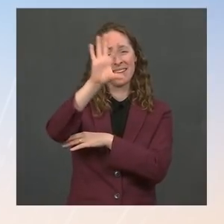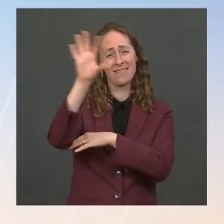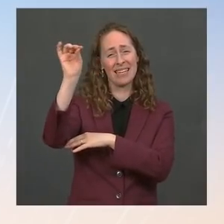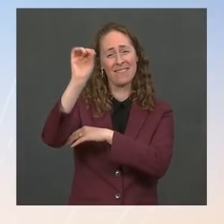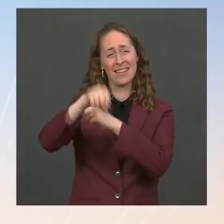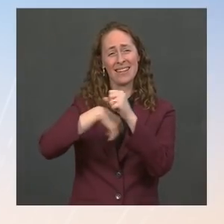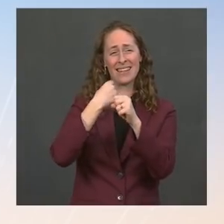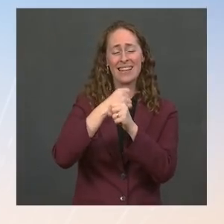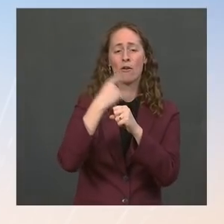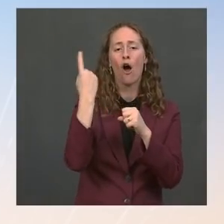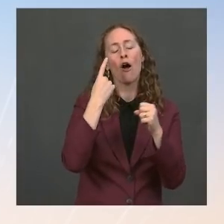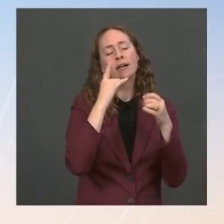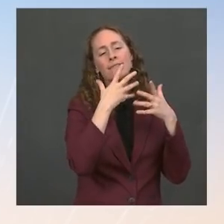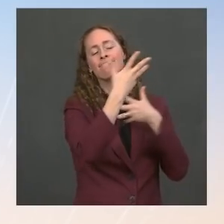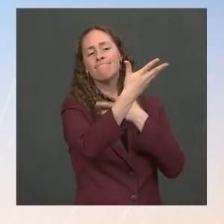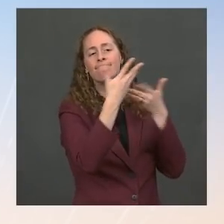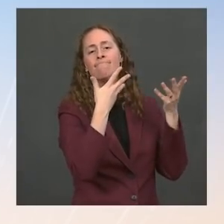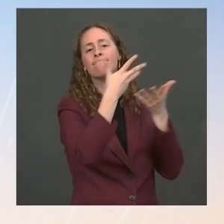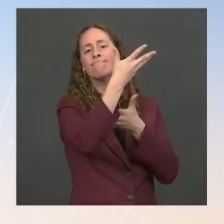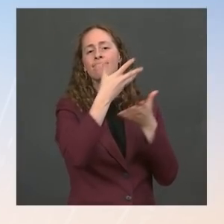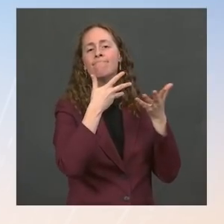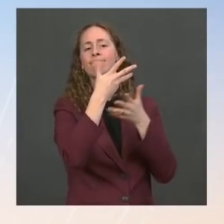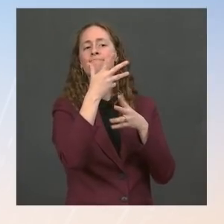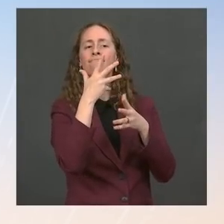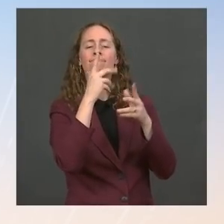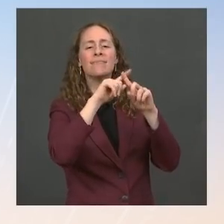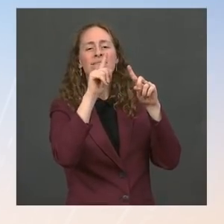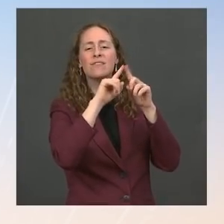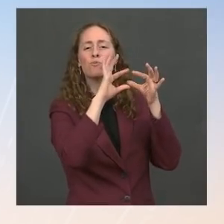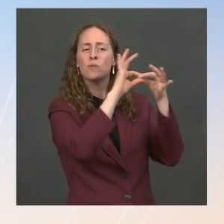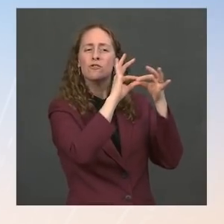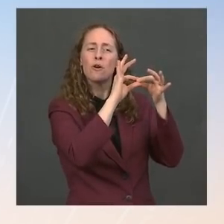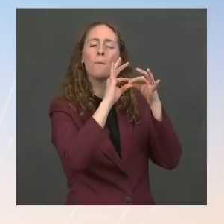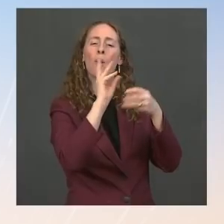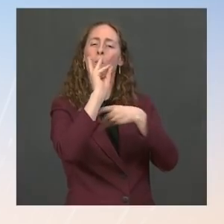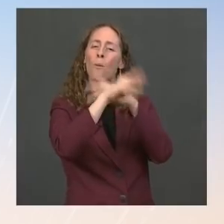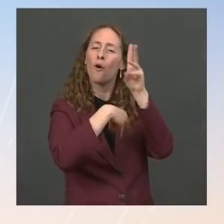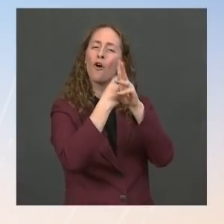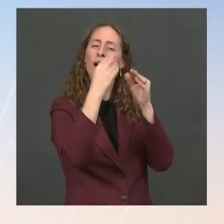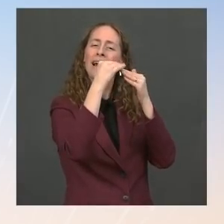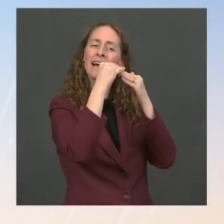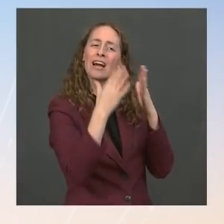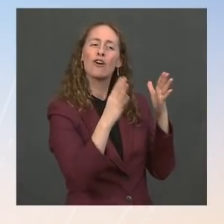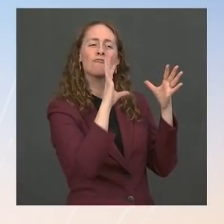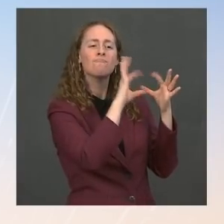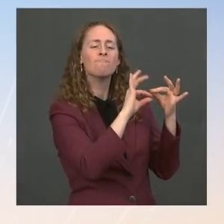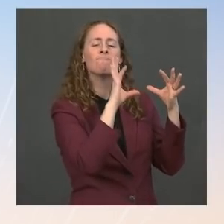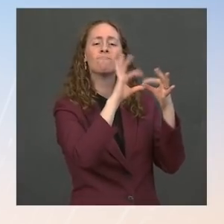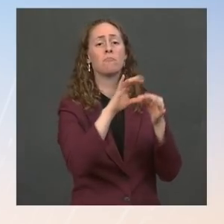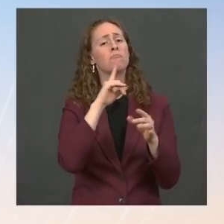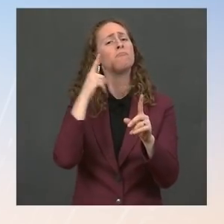and that includes with global leaders. But he believes that our relationships are sustaining,